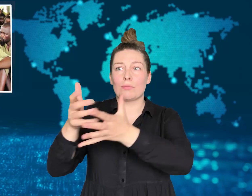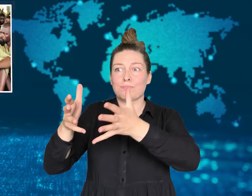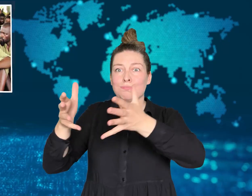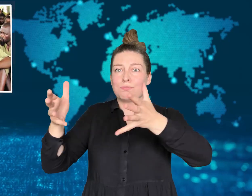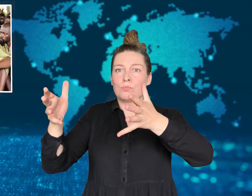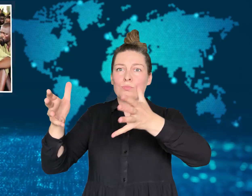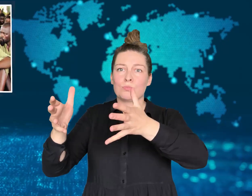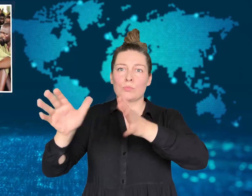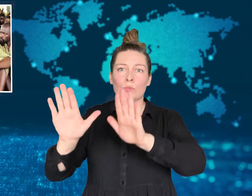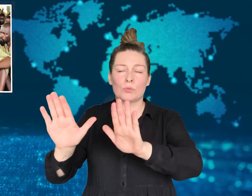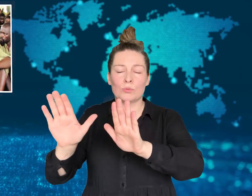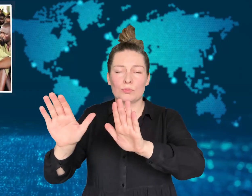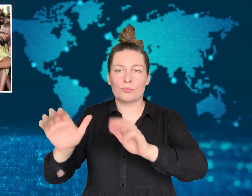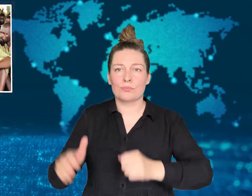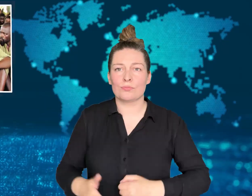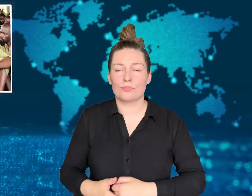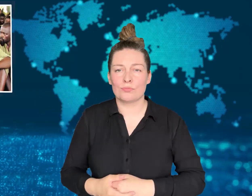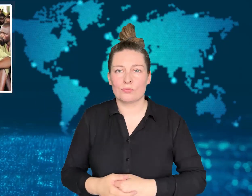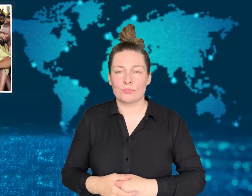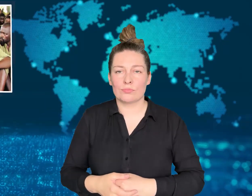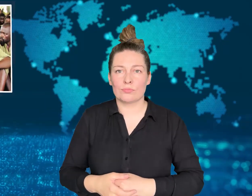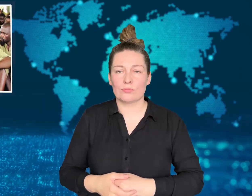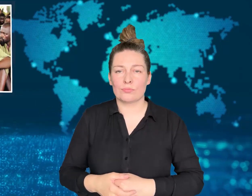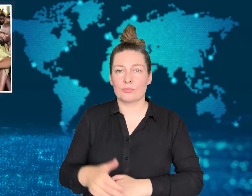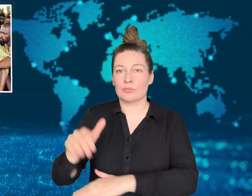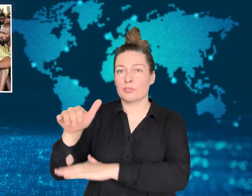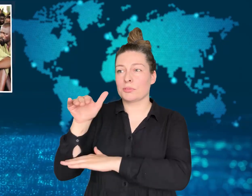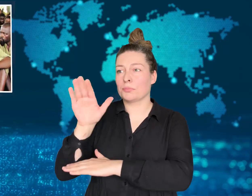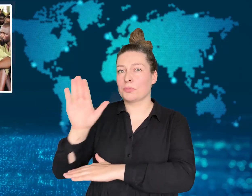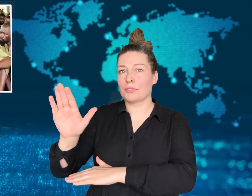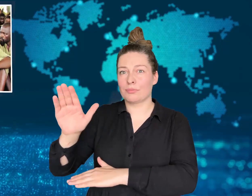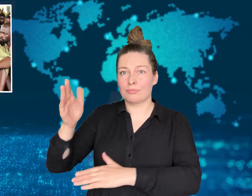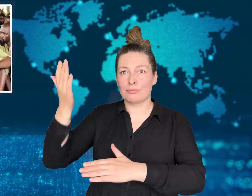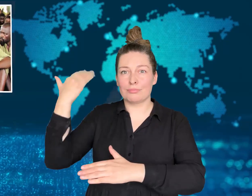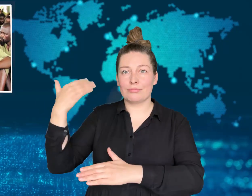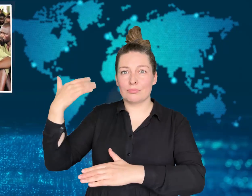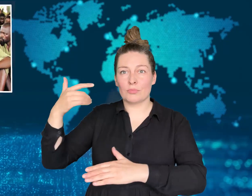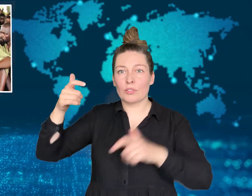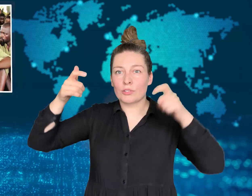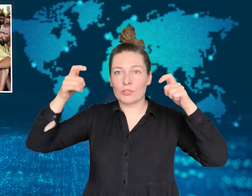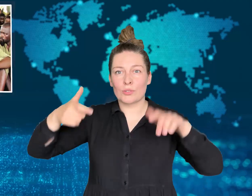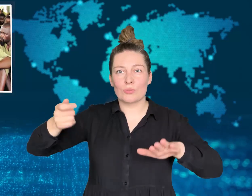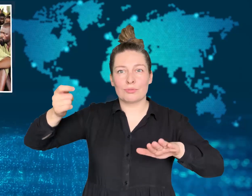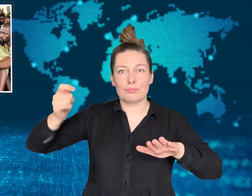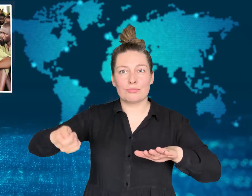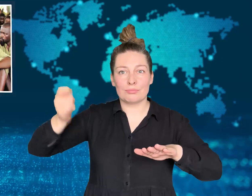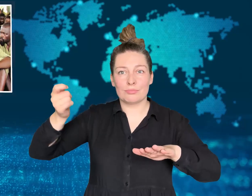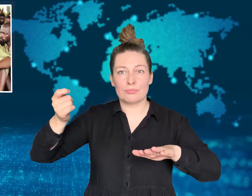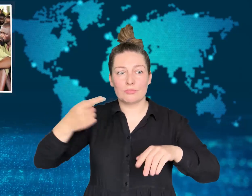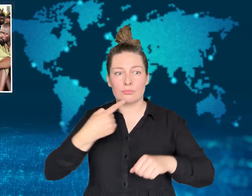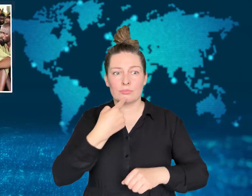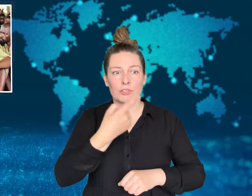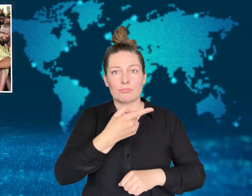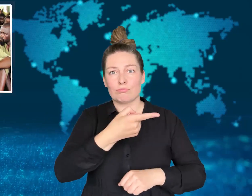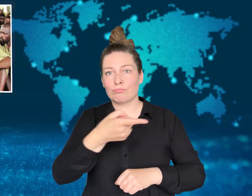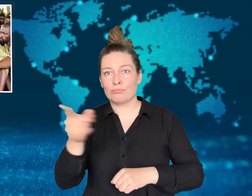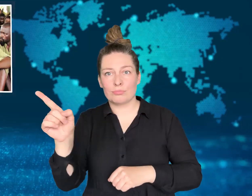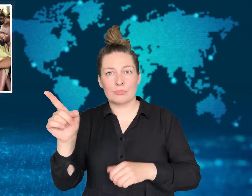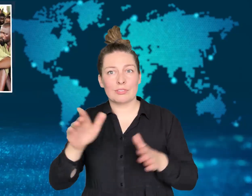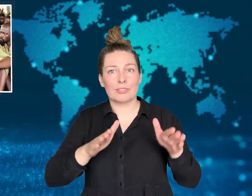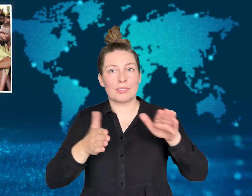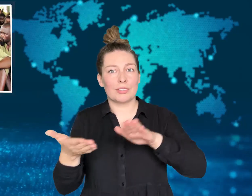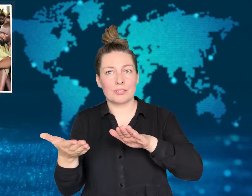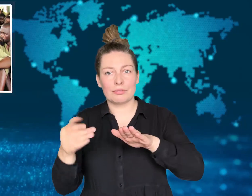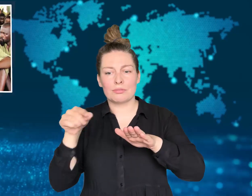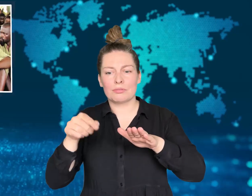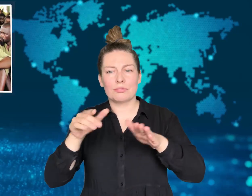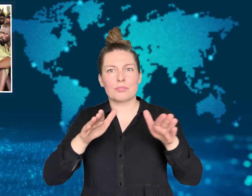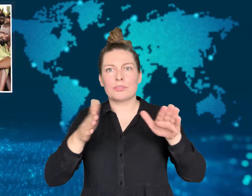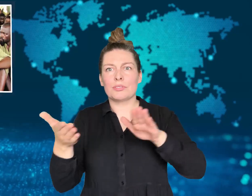The amnesty will "go a long way in reducing the prison population."